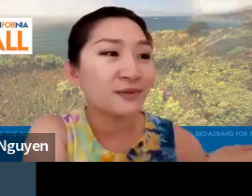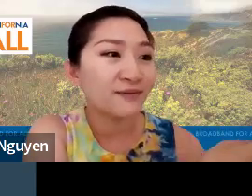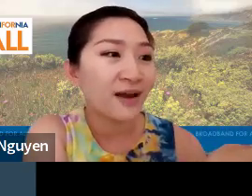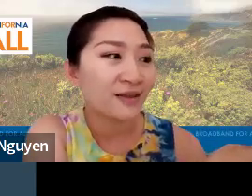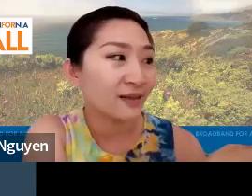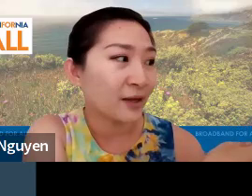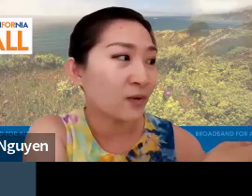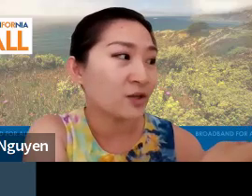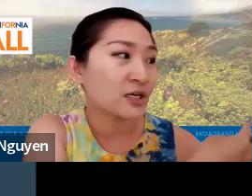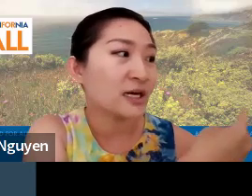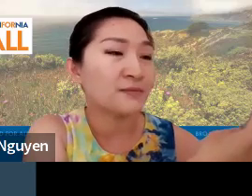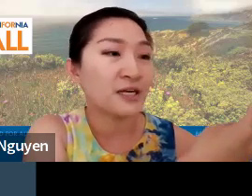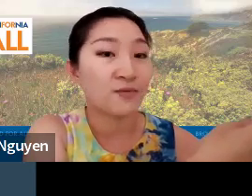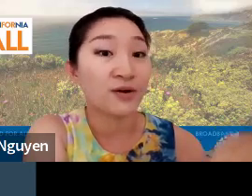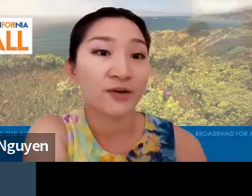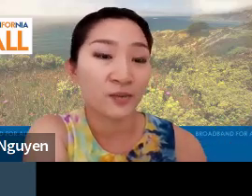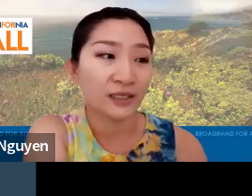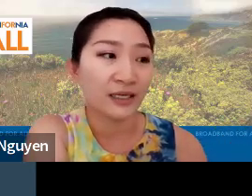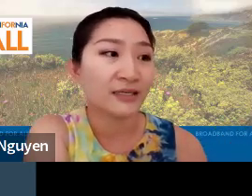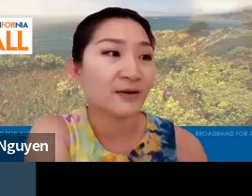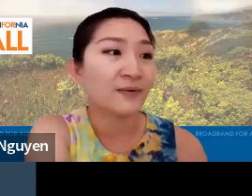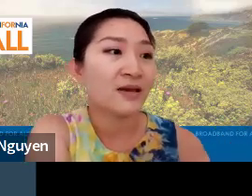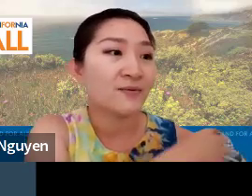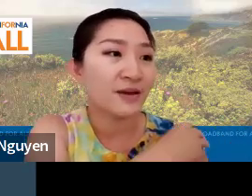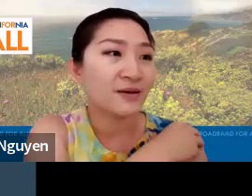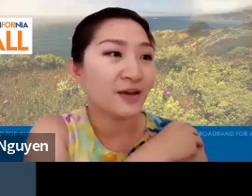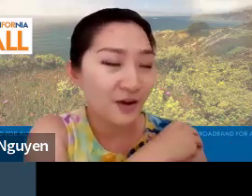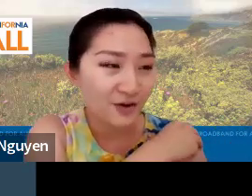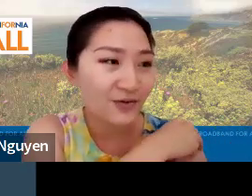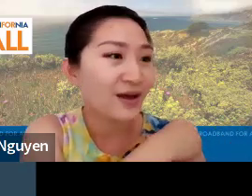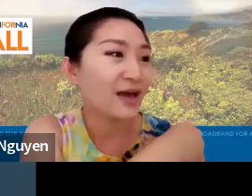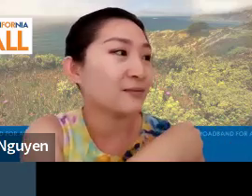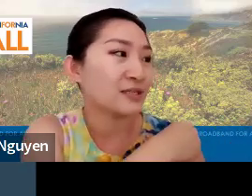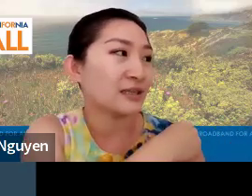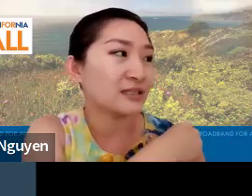simplifying the language and update more frequently. So we hear you and we'll take